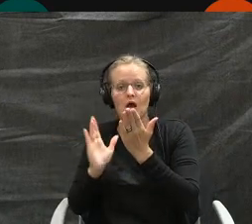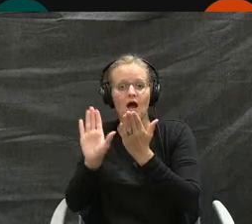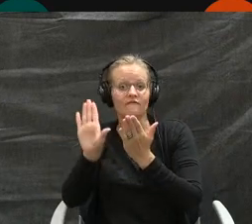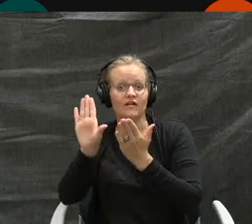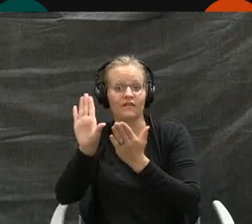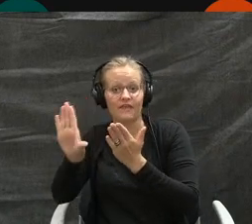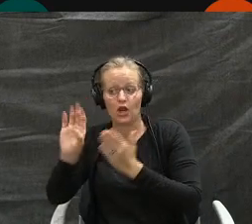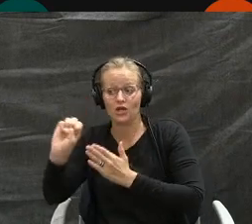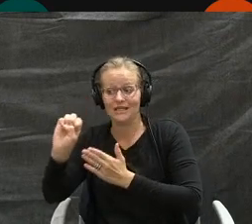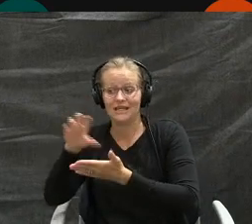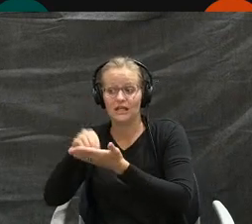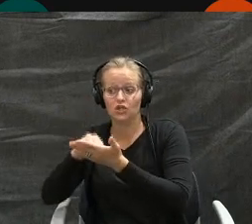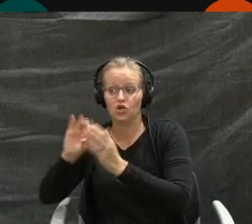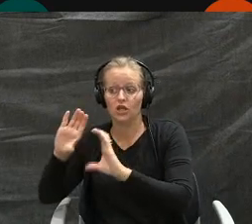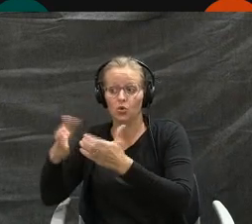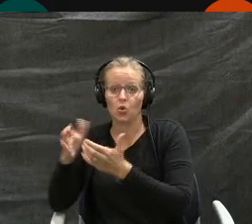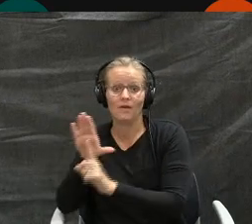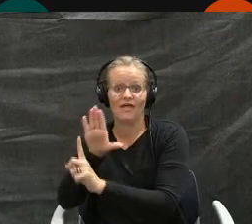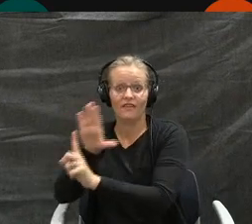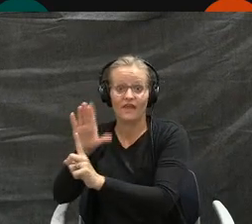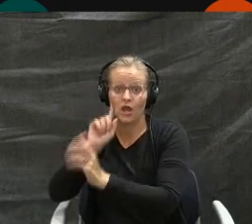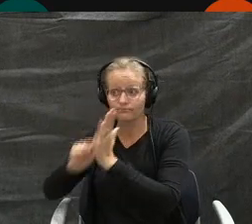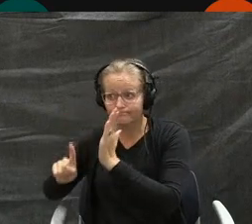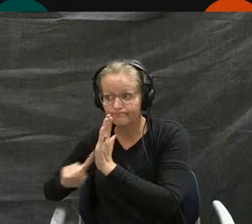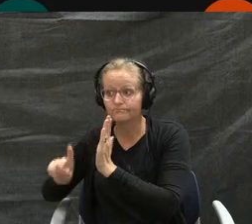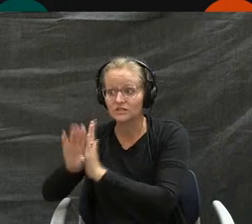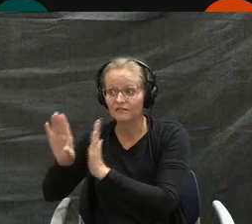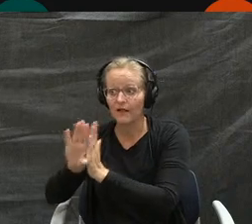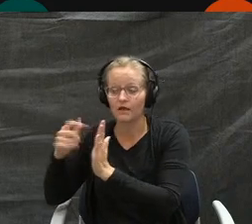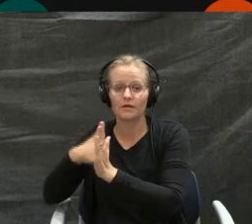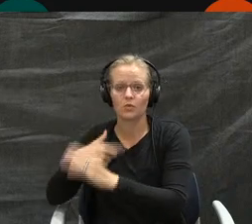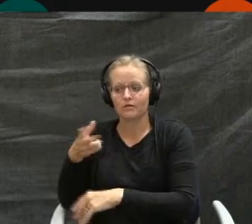enhance elearning with anyone with in any one of our plans.